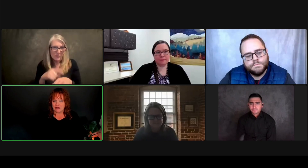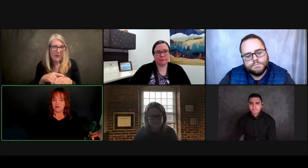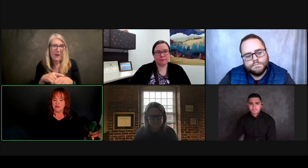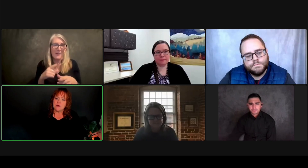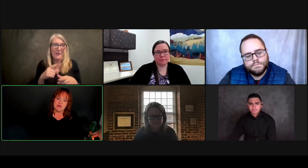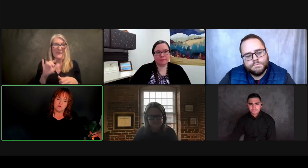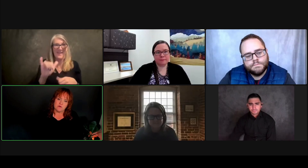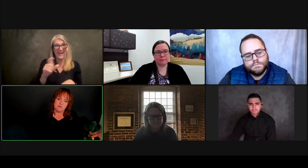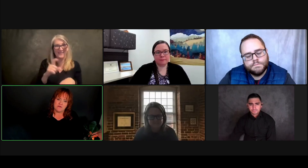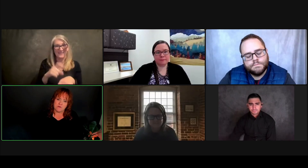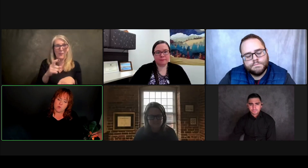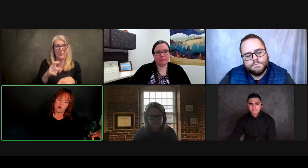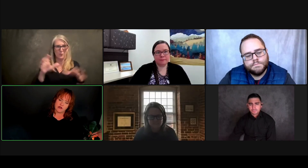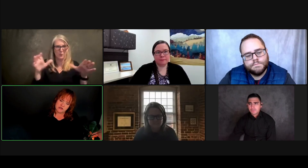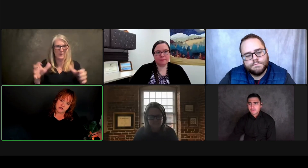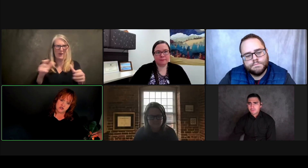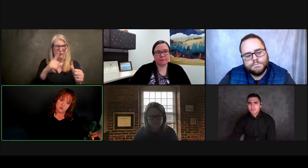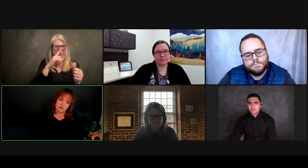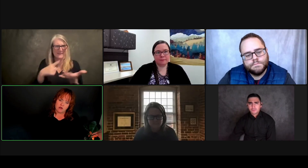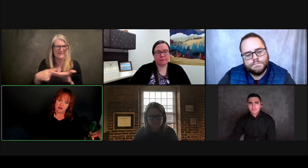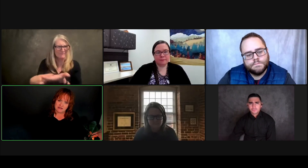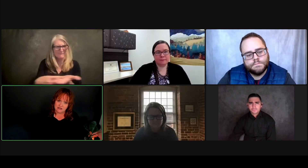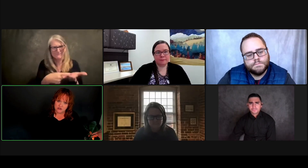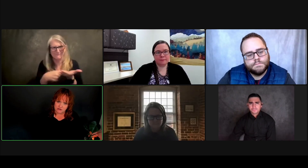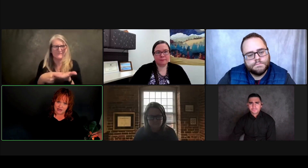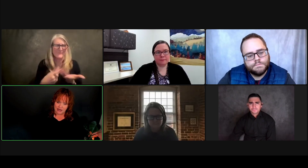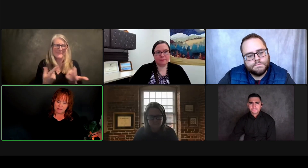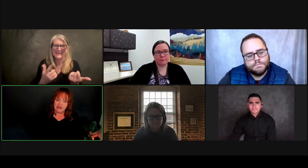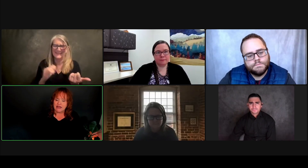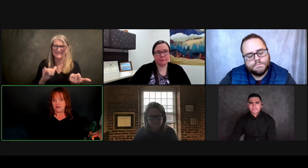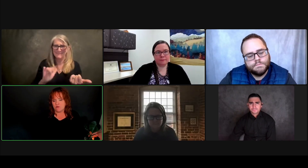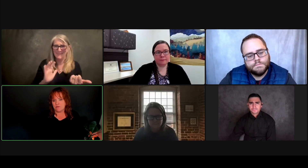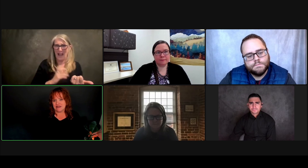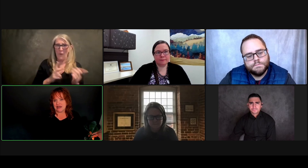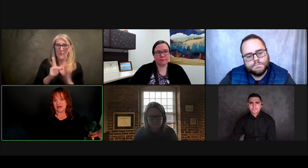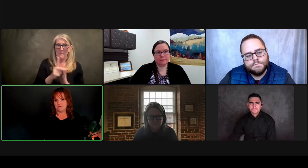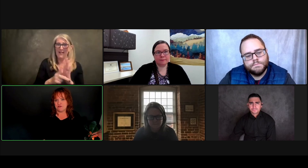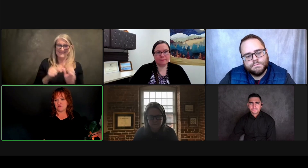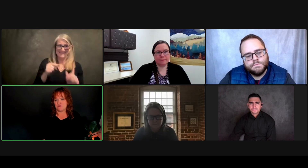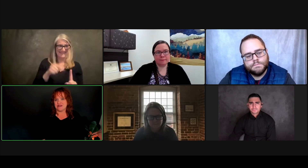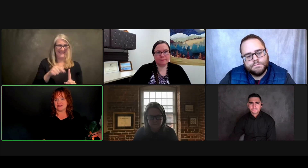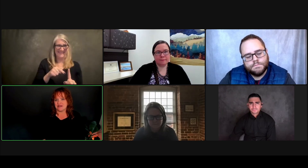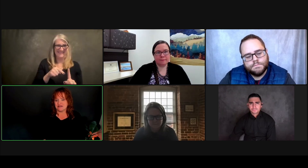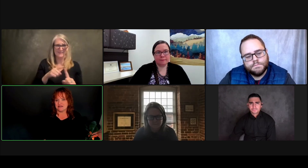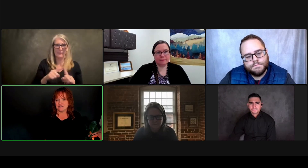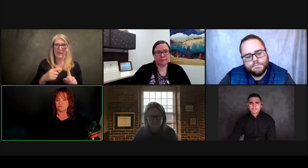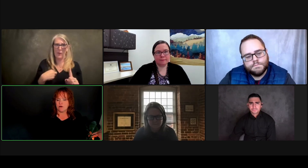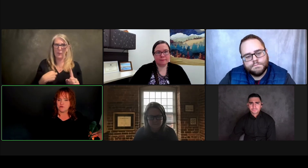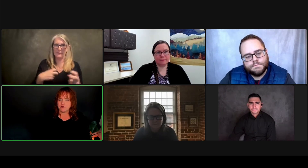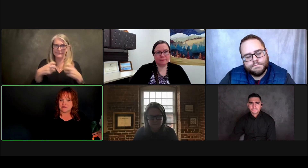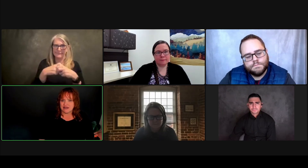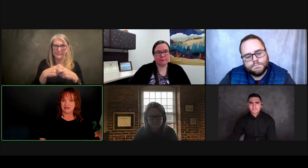But it will be from 1:00 to 2 o'clock Central time. And it will be a time to discuss in a small group setting